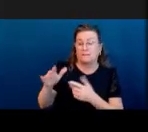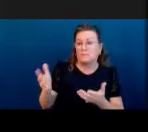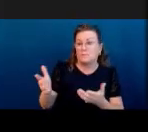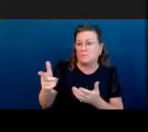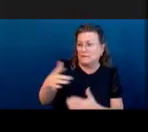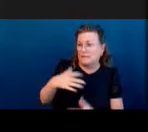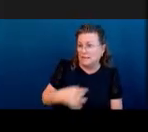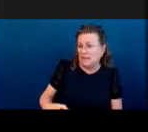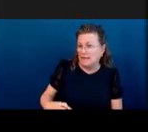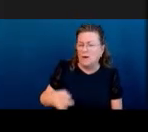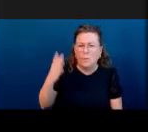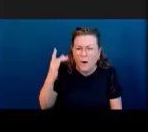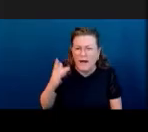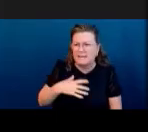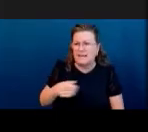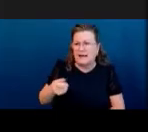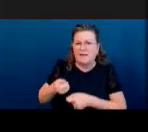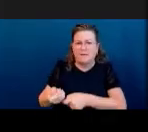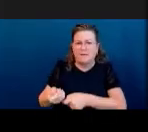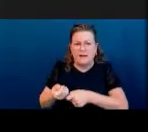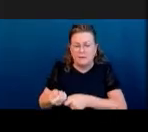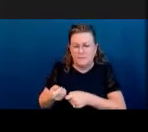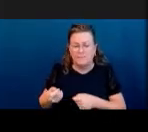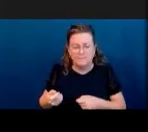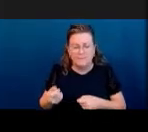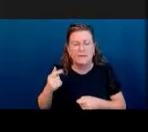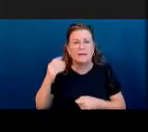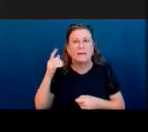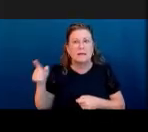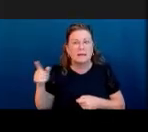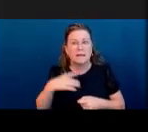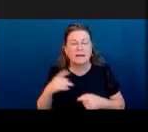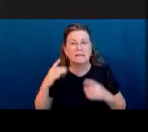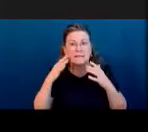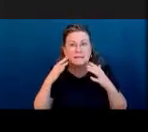like about vacuums? I knew he liked the sound or thought it